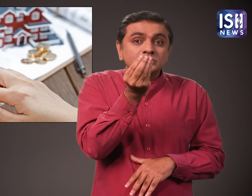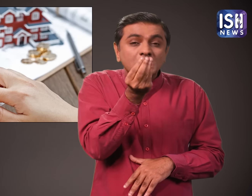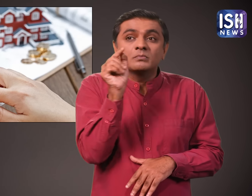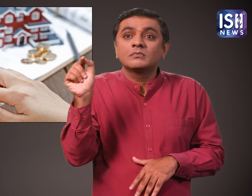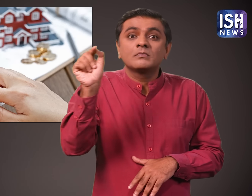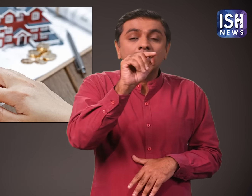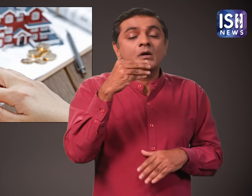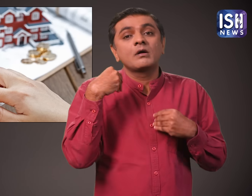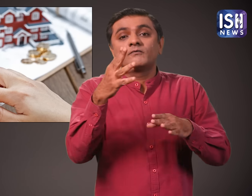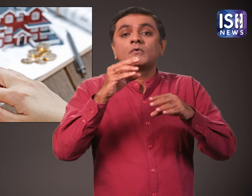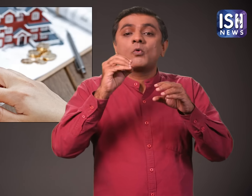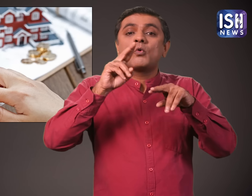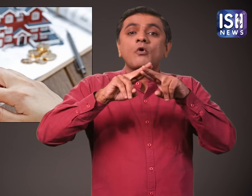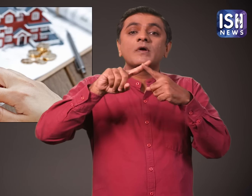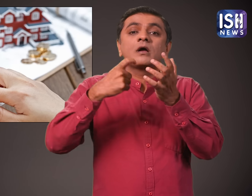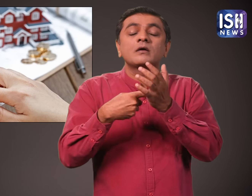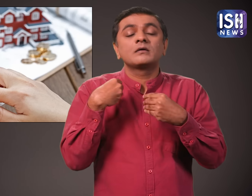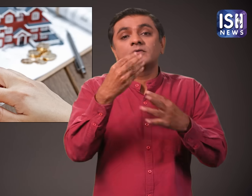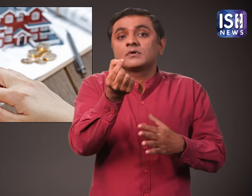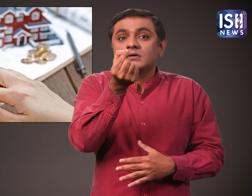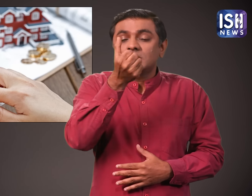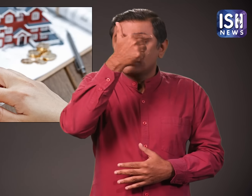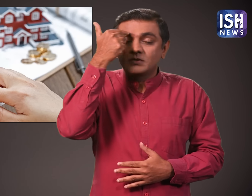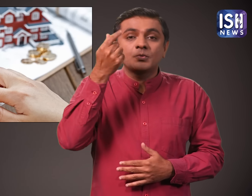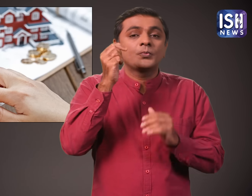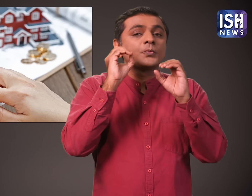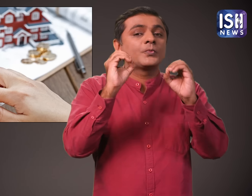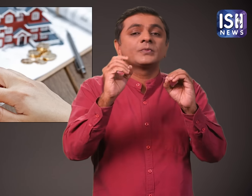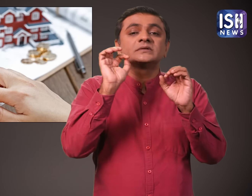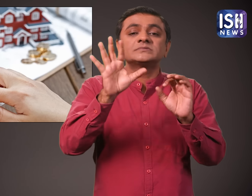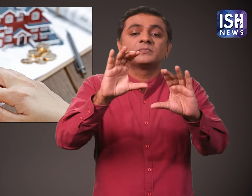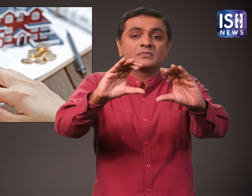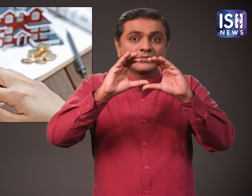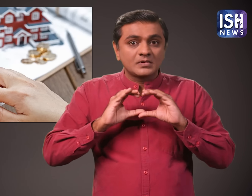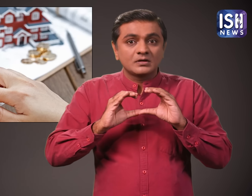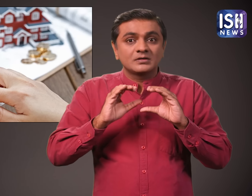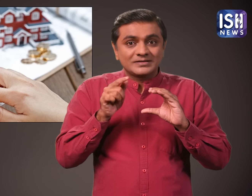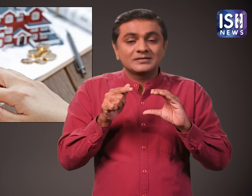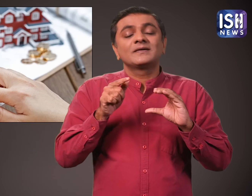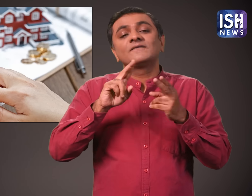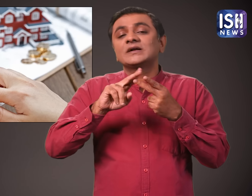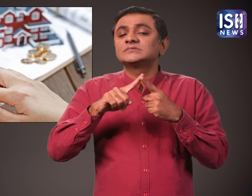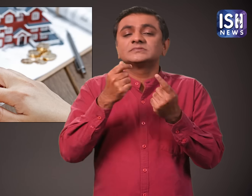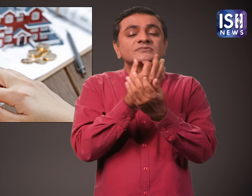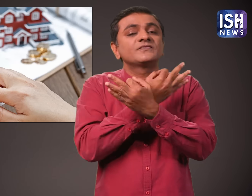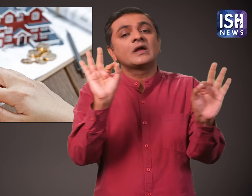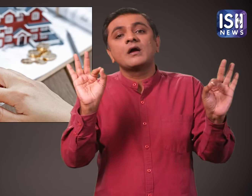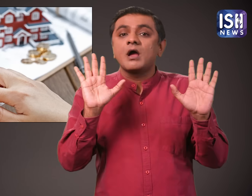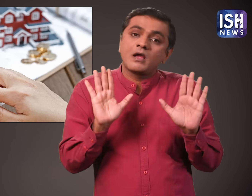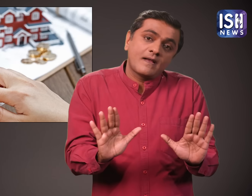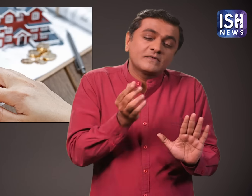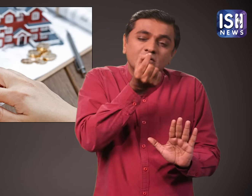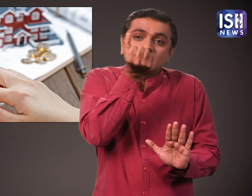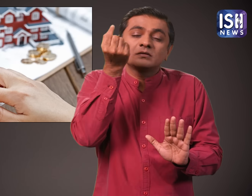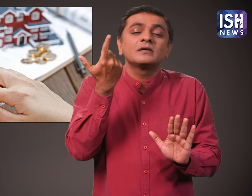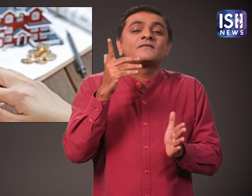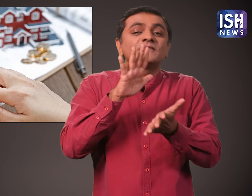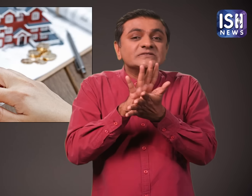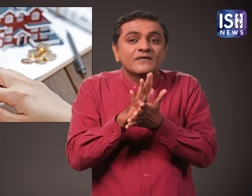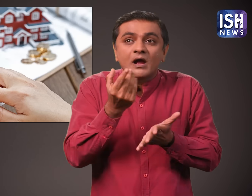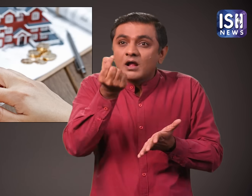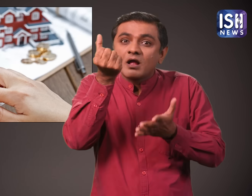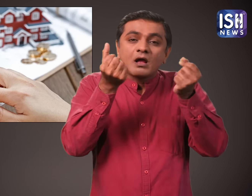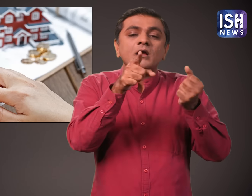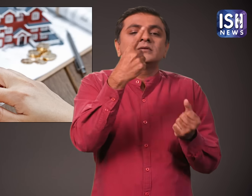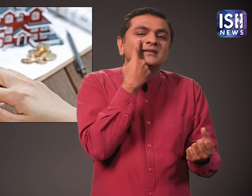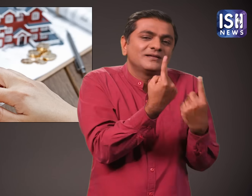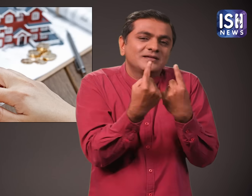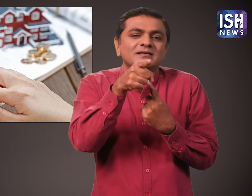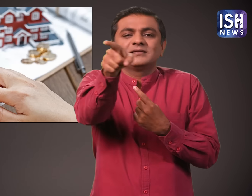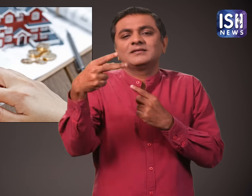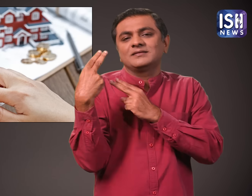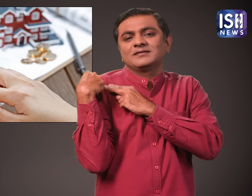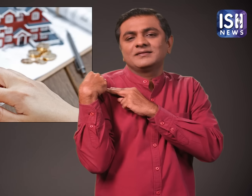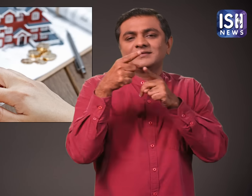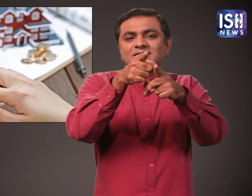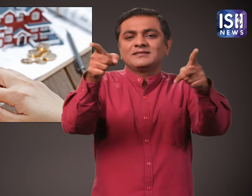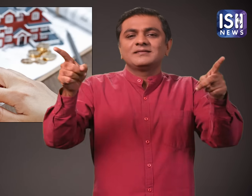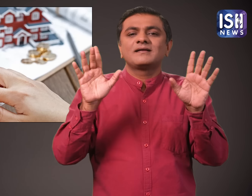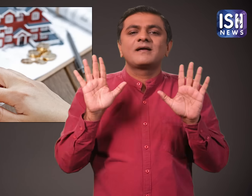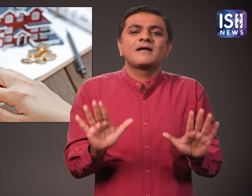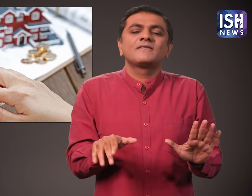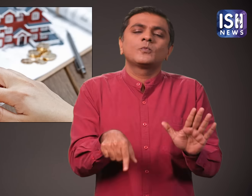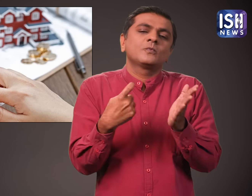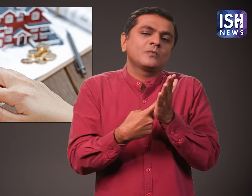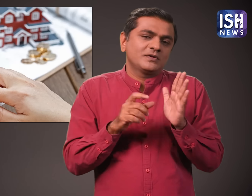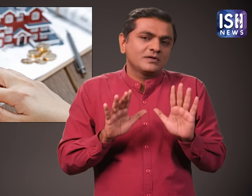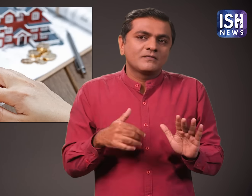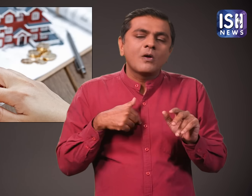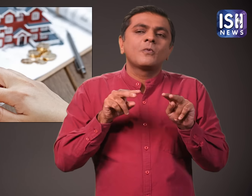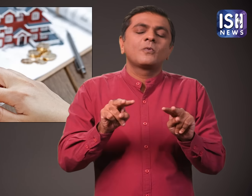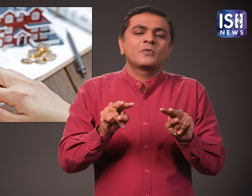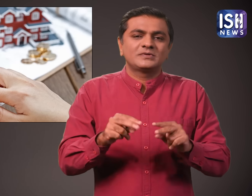Some banks offer zero processing fees during festivals—check for such offers."